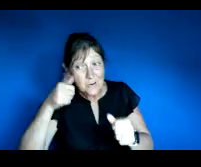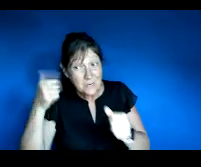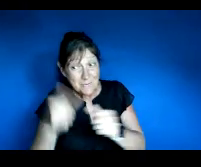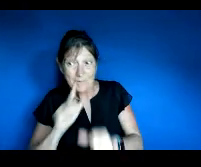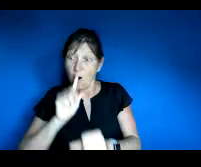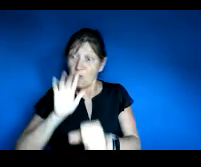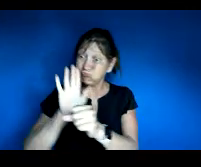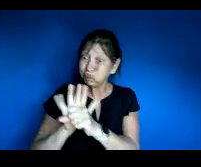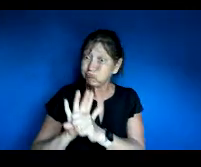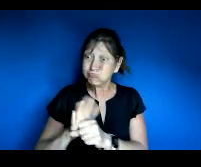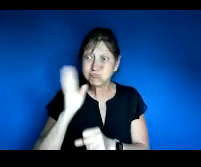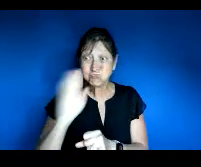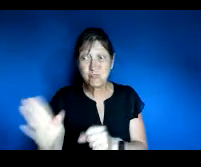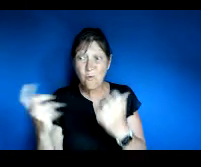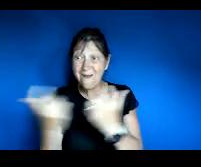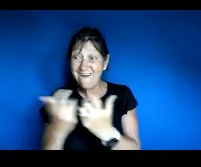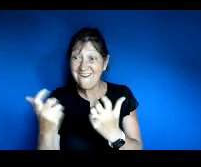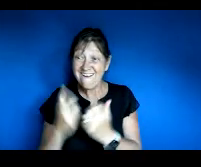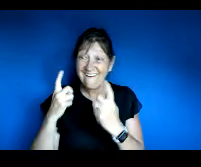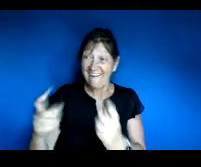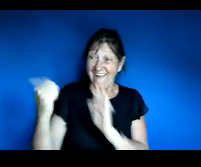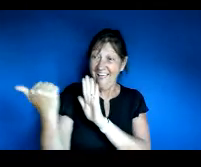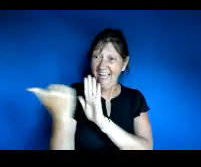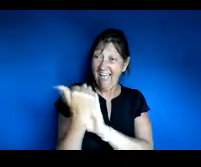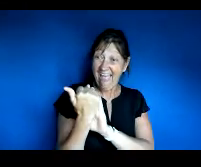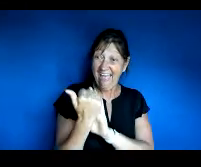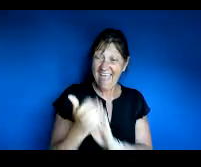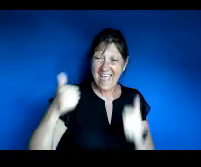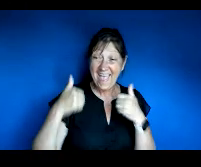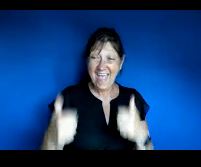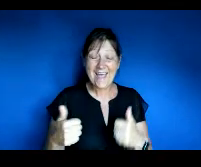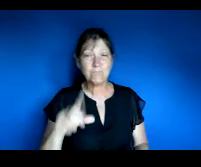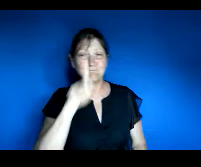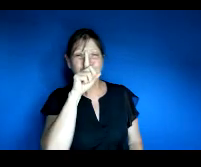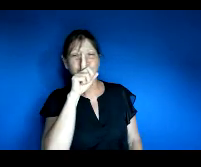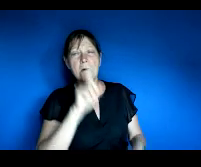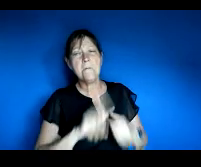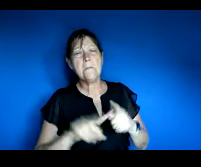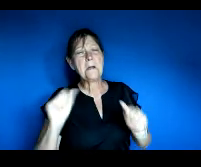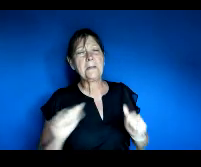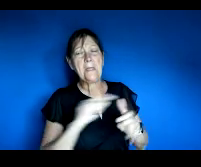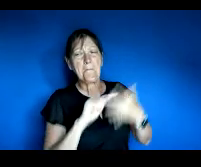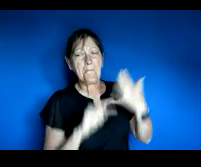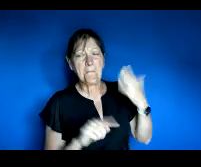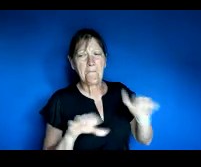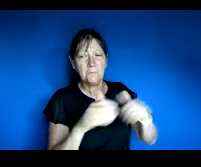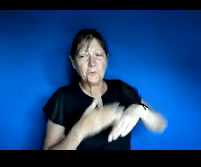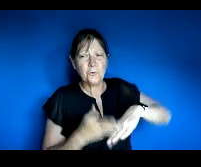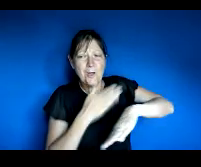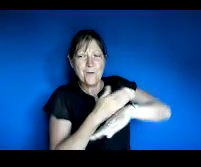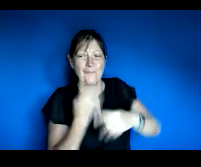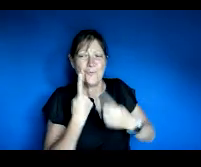that you're getting an A in that class. But there are some things that you can do to improve your chances of achieving your goals.